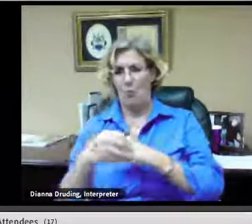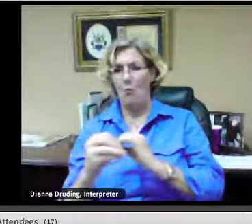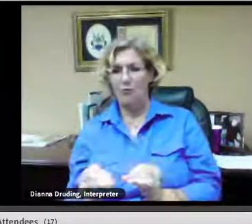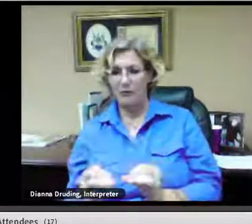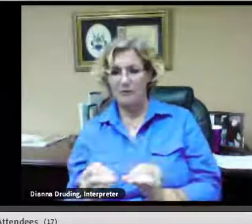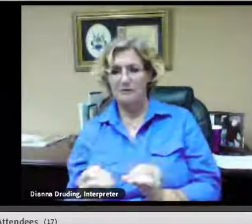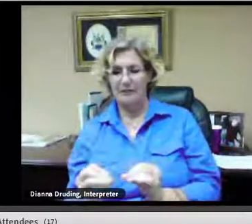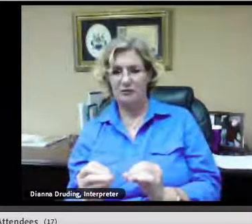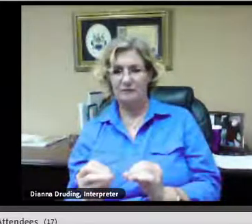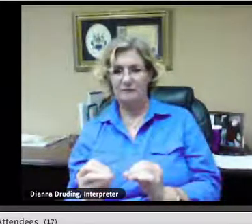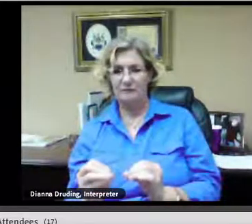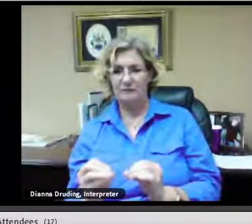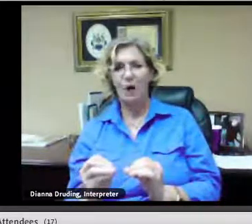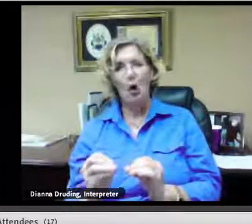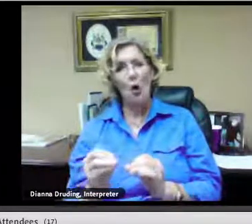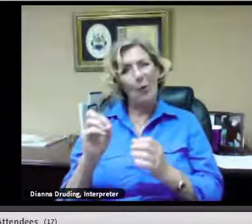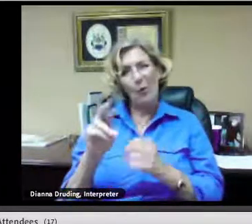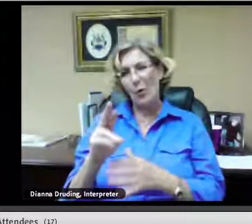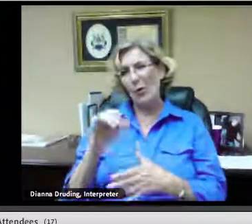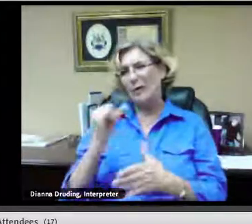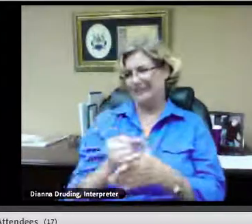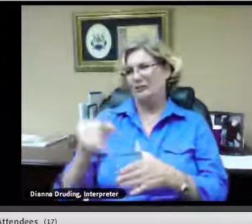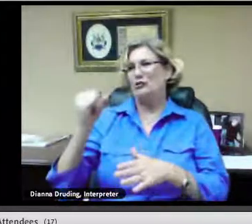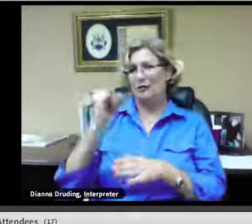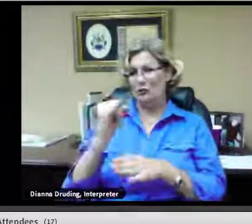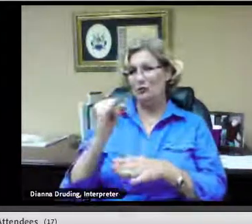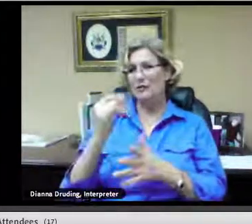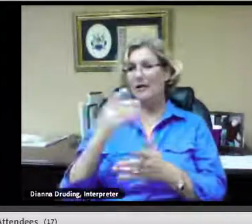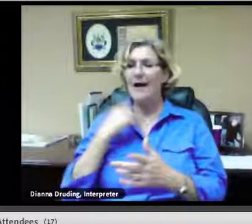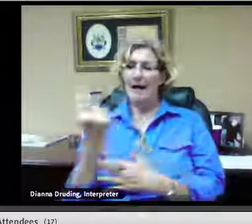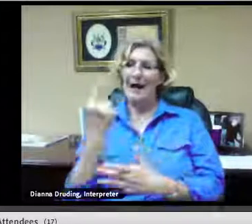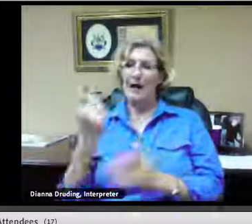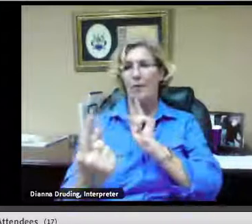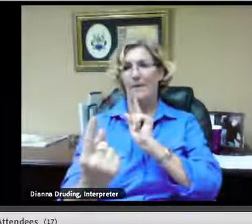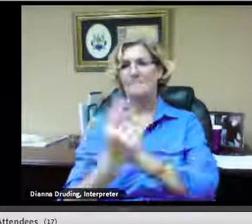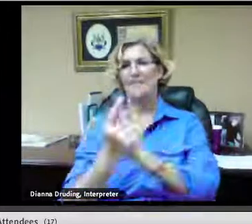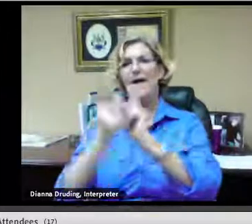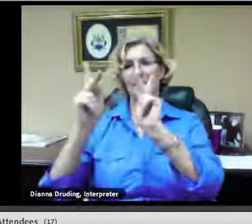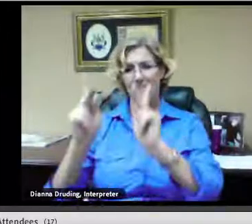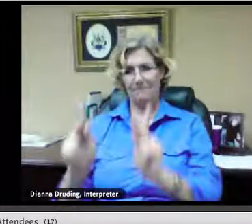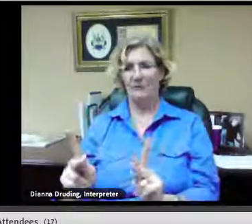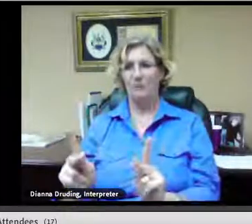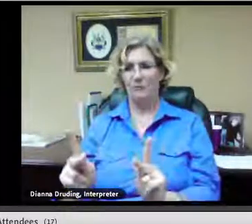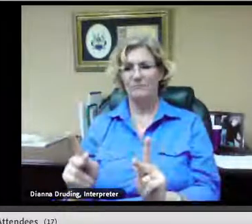I've only met people, and there are wonderful people in these organizations and institutions,